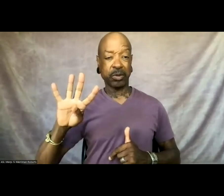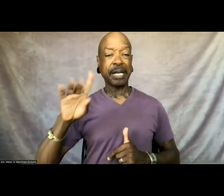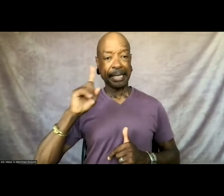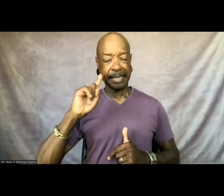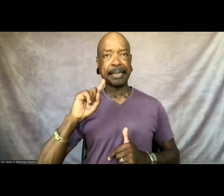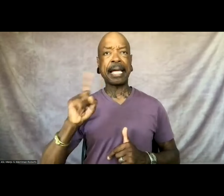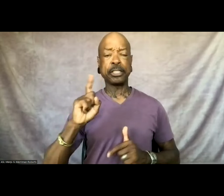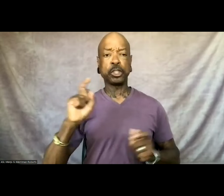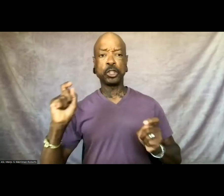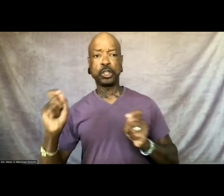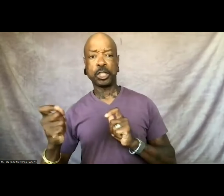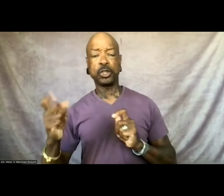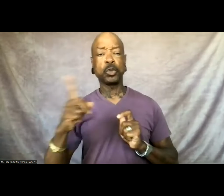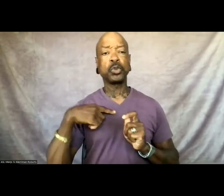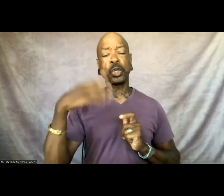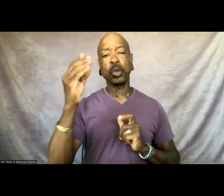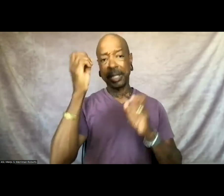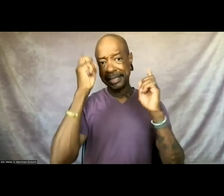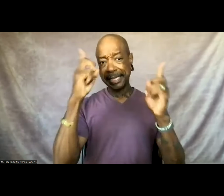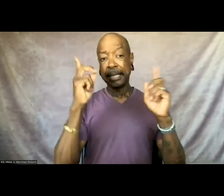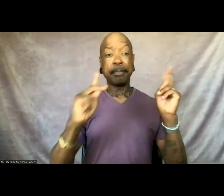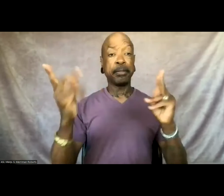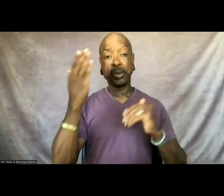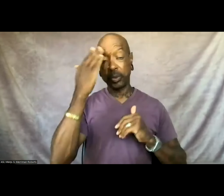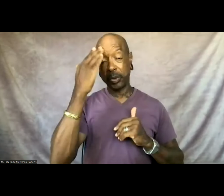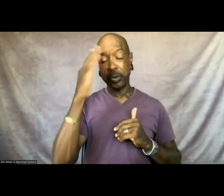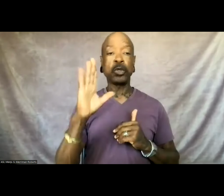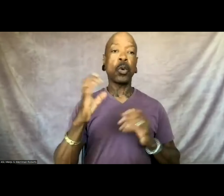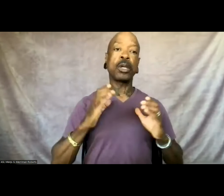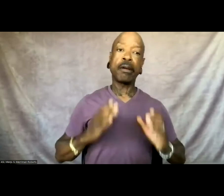implementation of the increase asset limit and the eventual